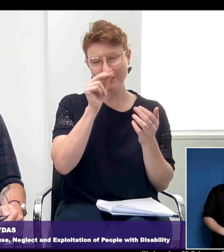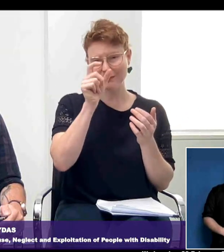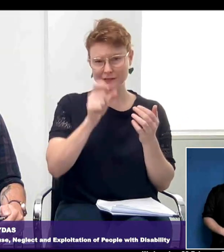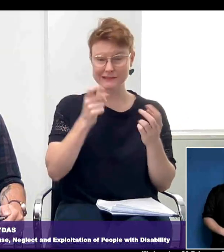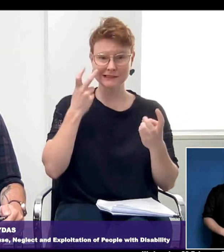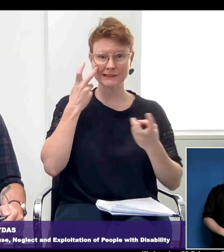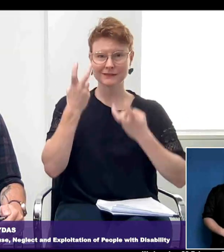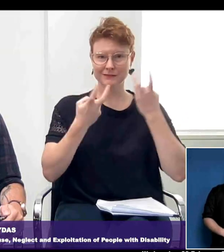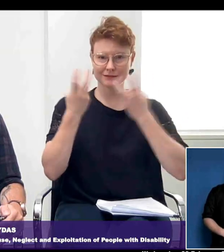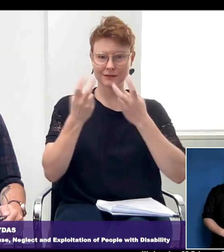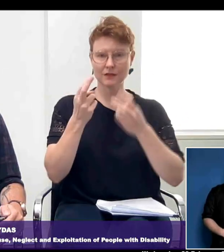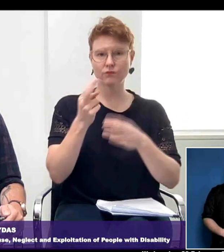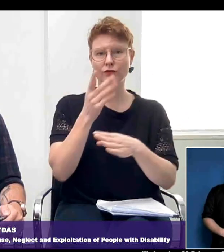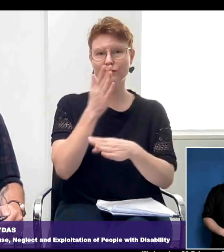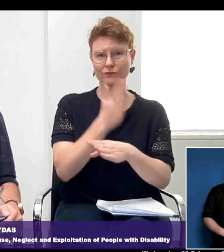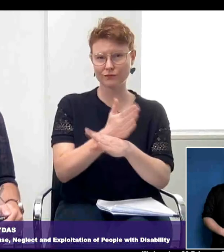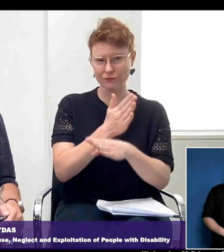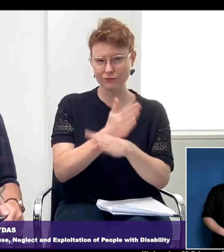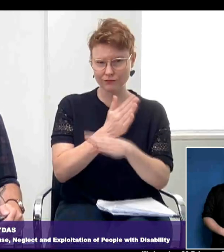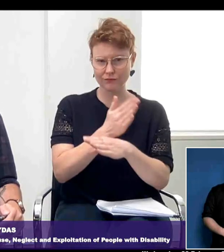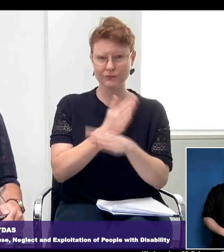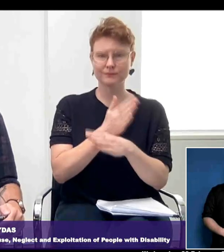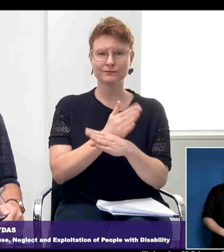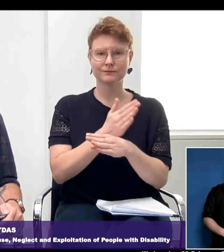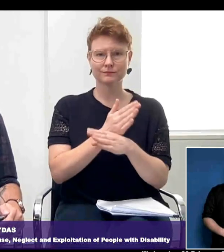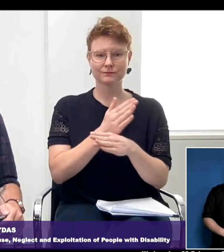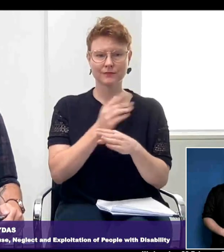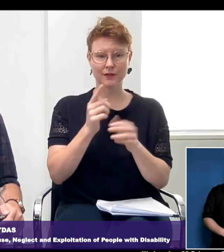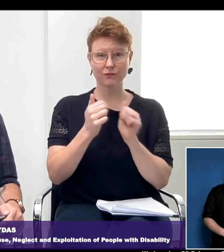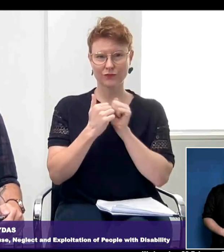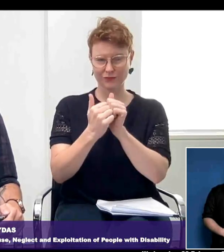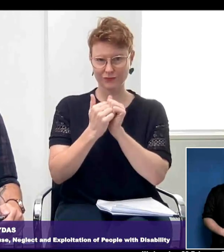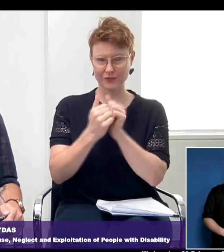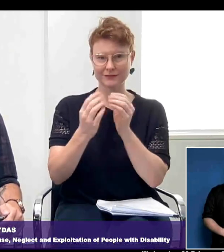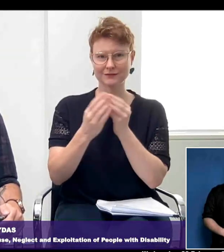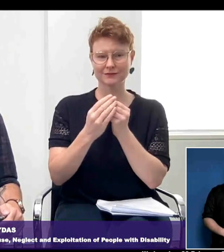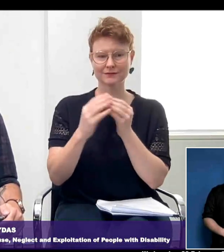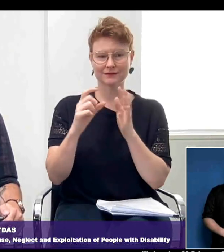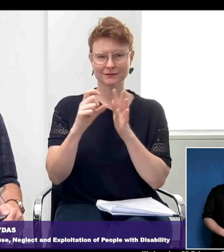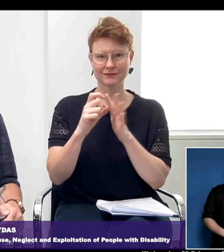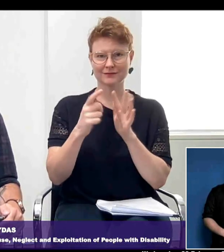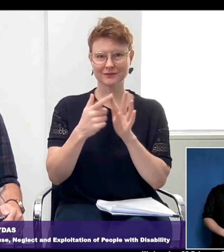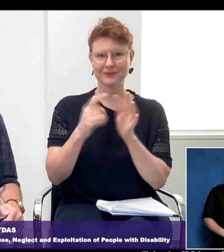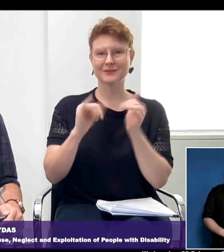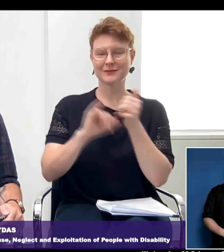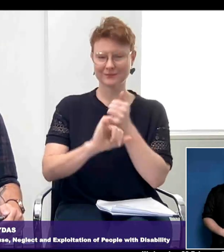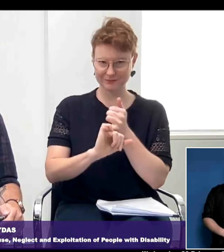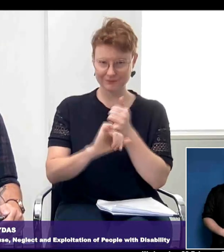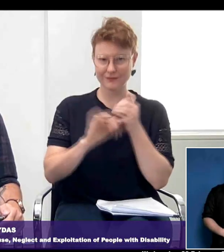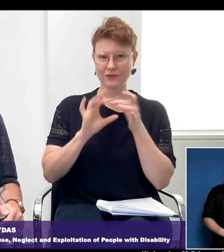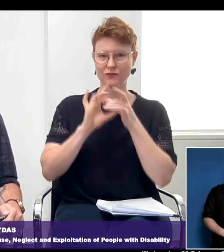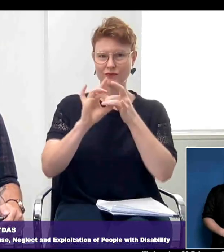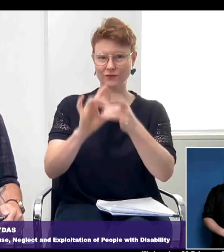And that example tells a story of a young person trying to seek employment, working